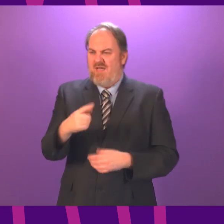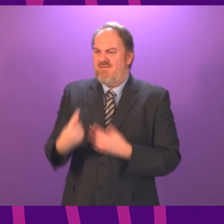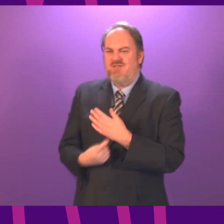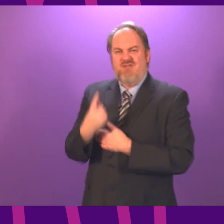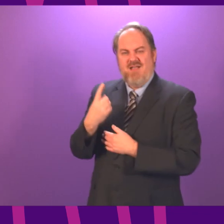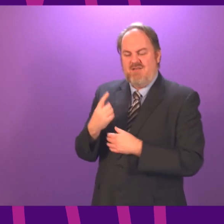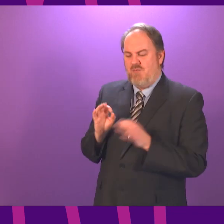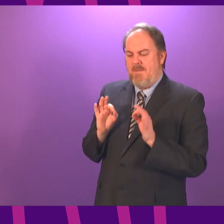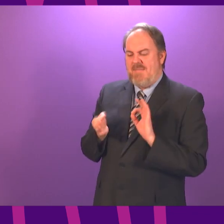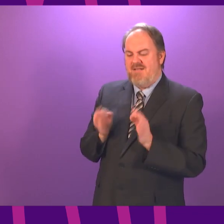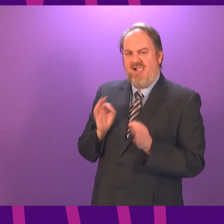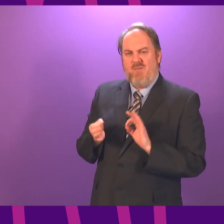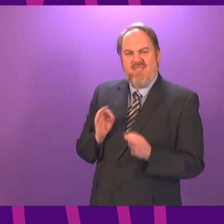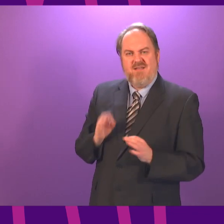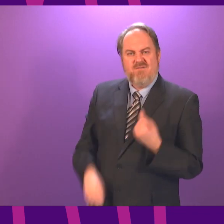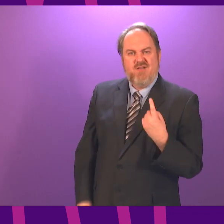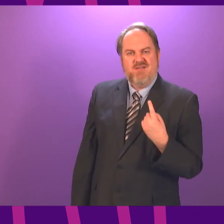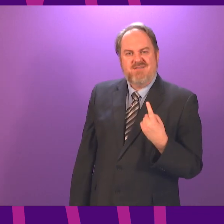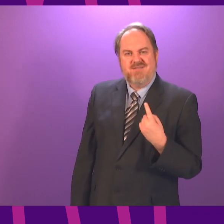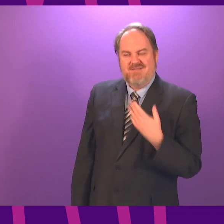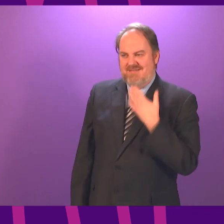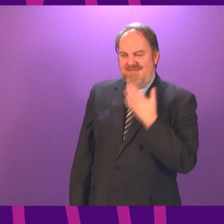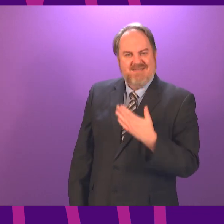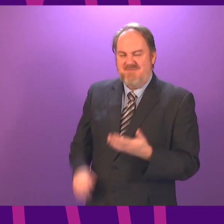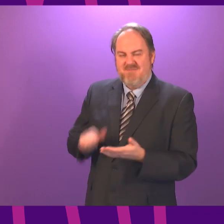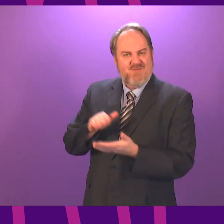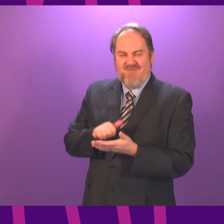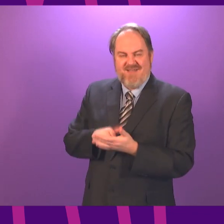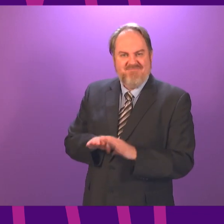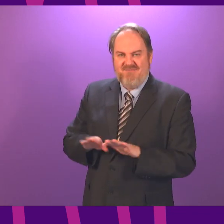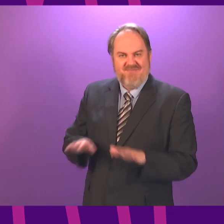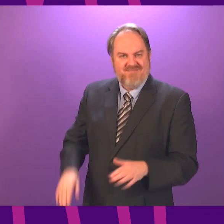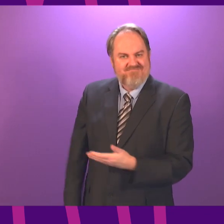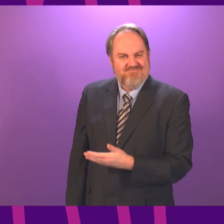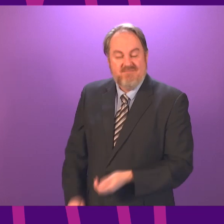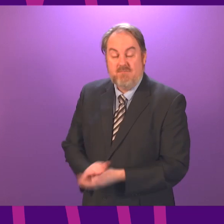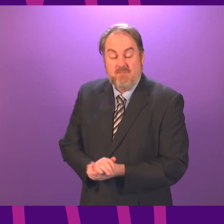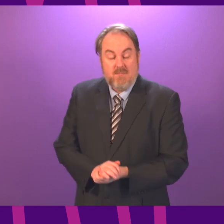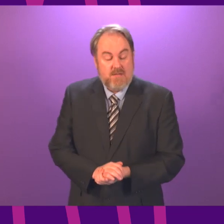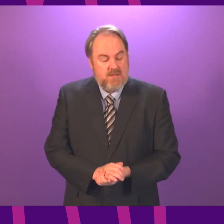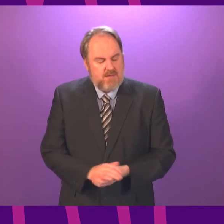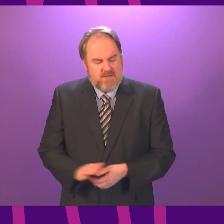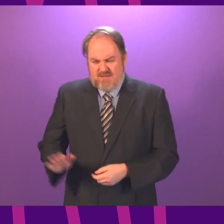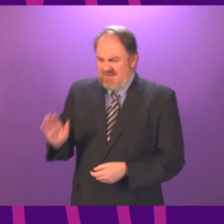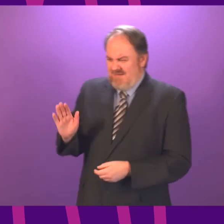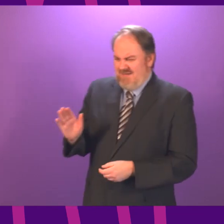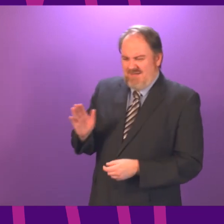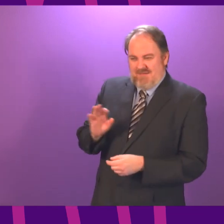to meddle with it for months on end? The First Minister: I am not entirely sure—well, I think that